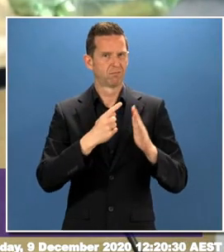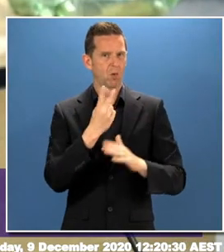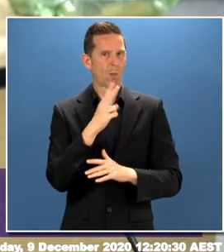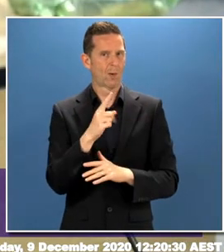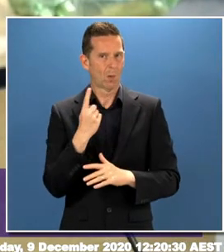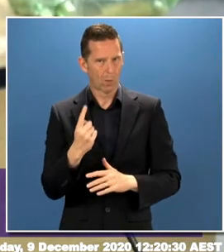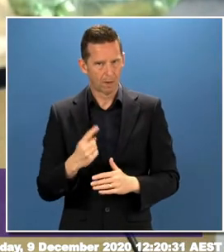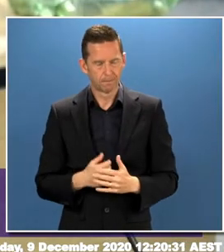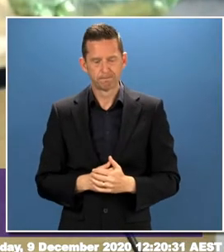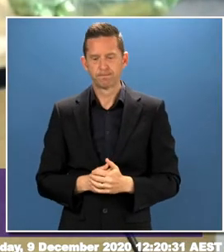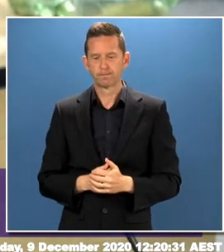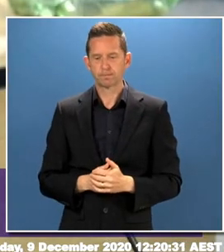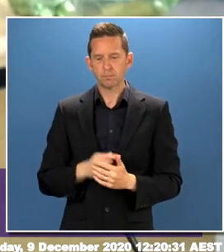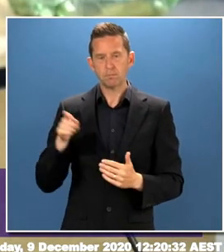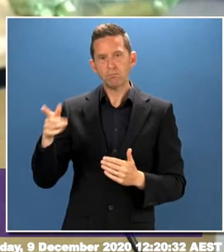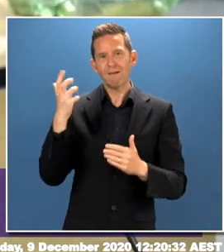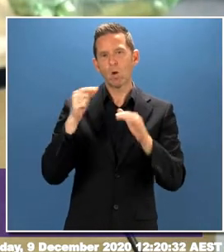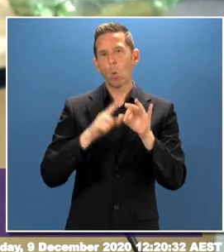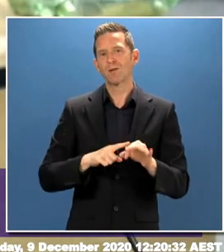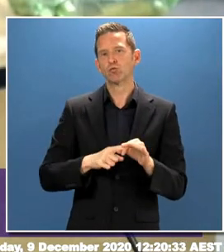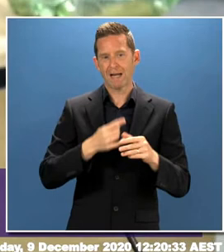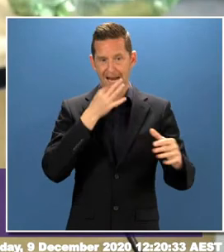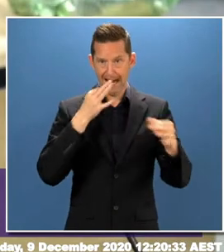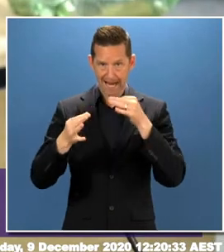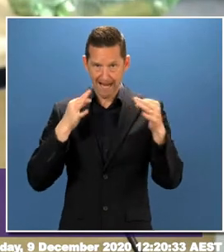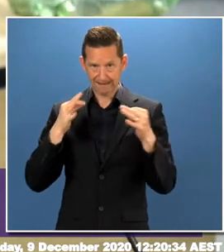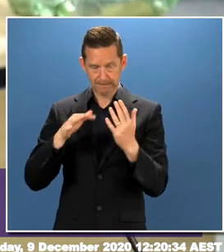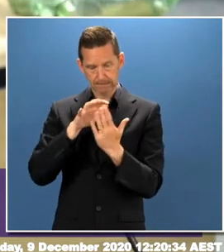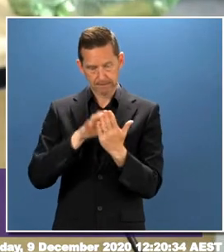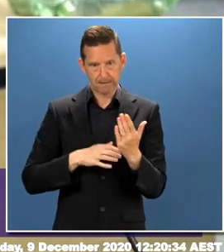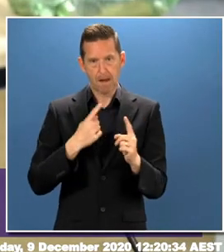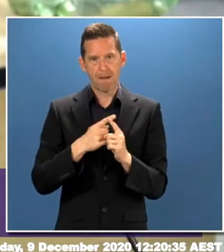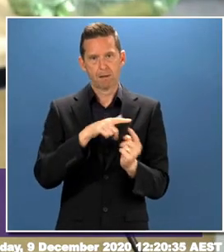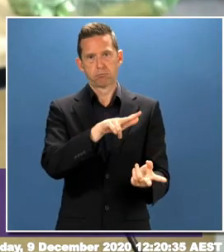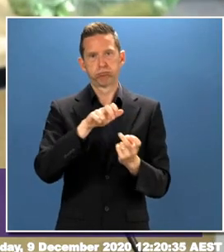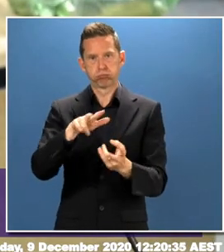of having some questions posed to them and then having the collection of that data,